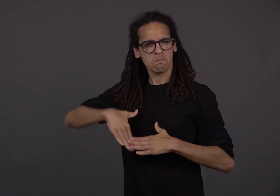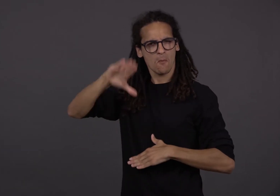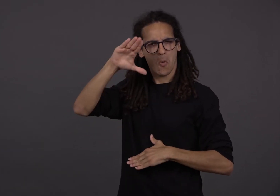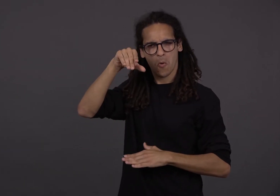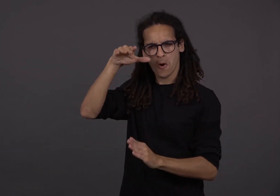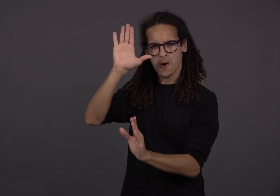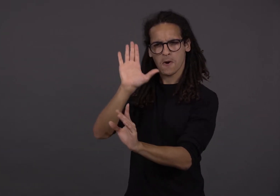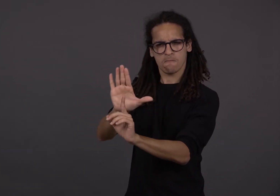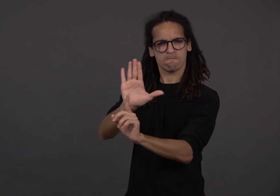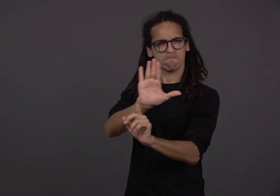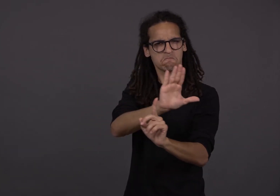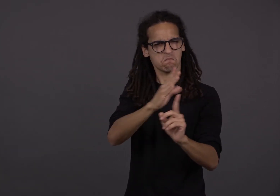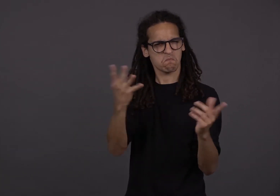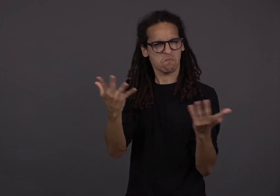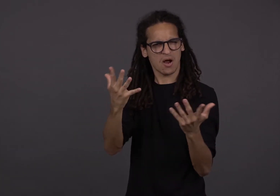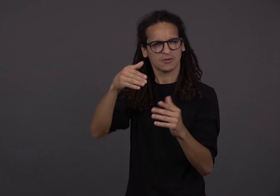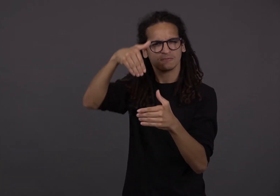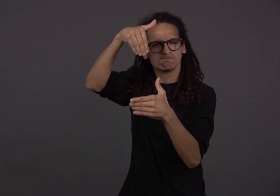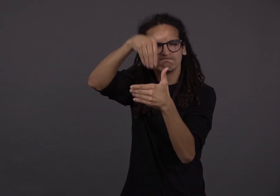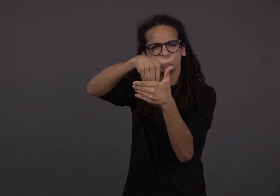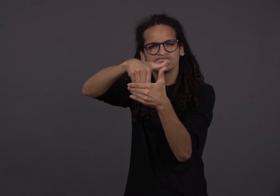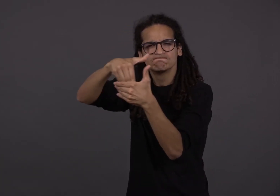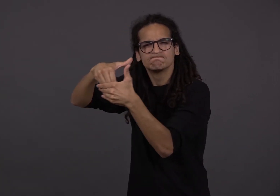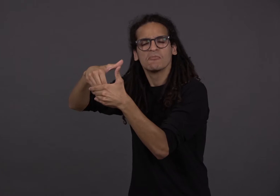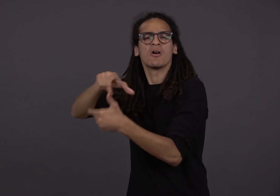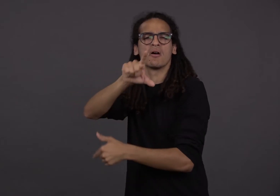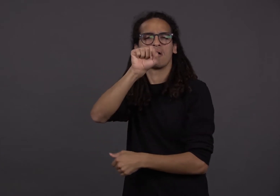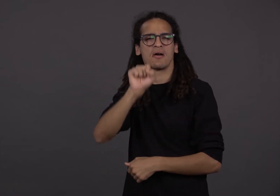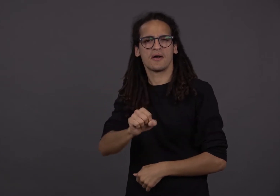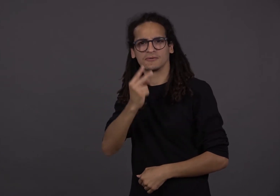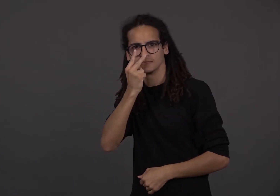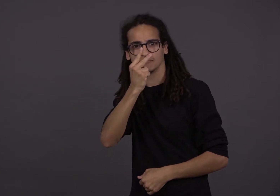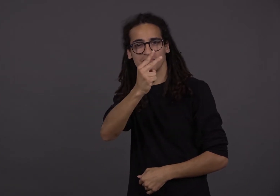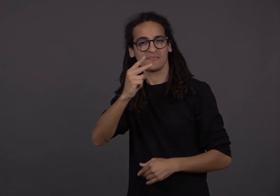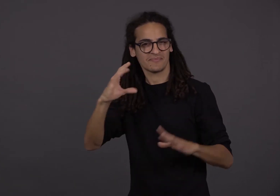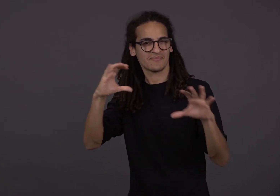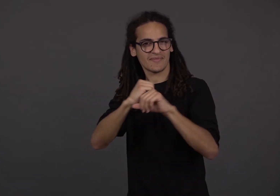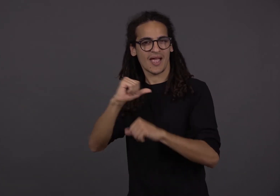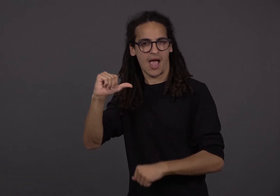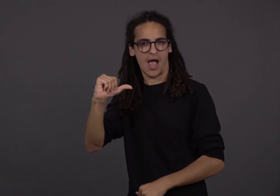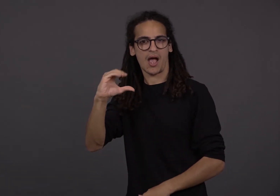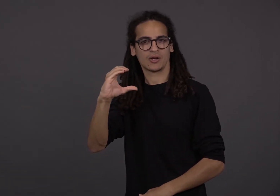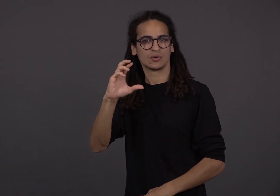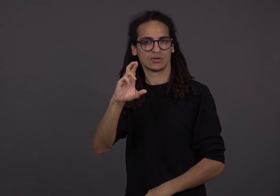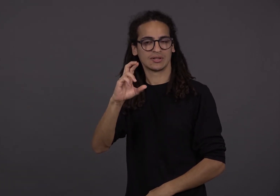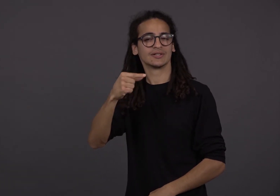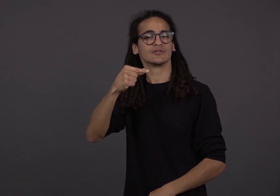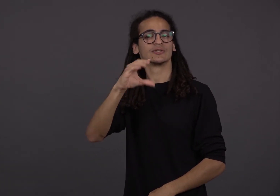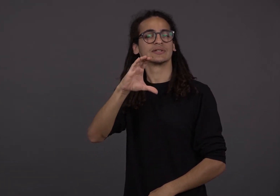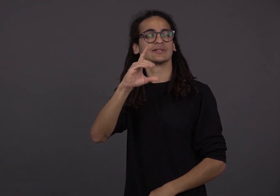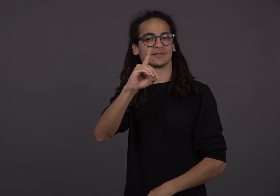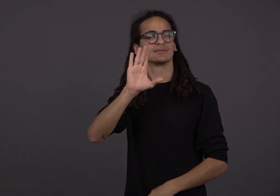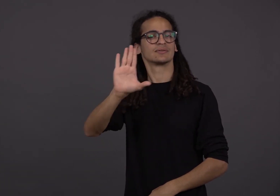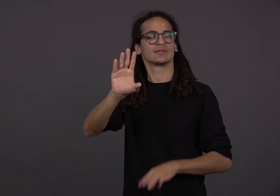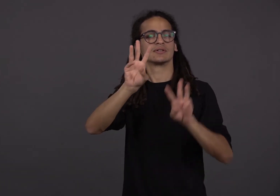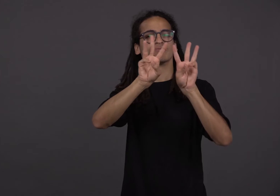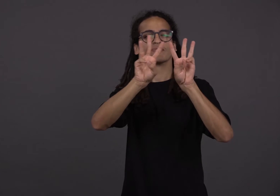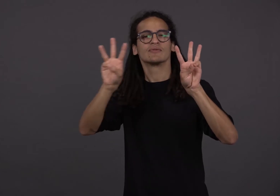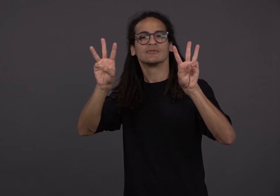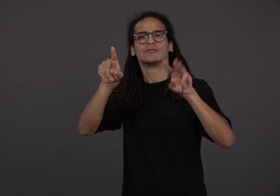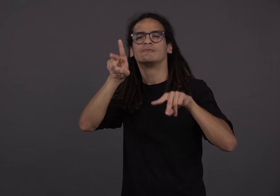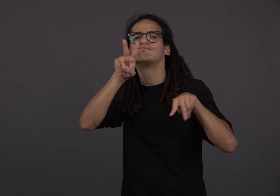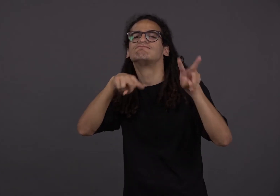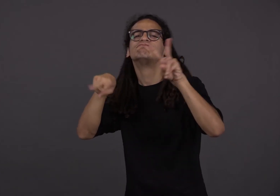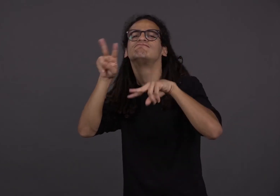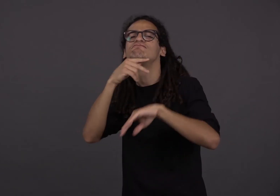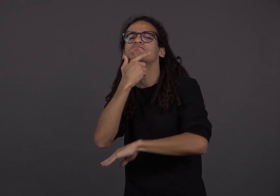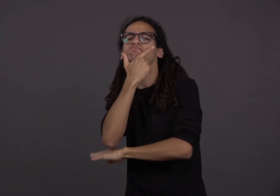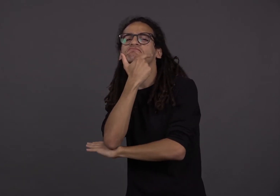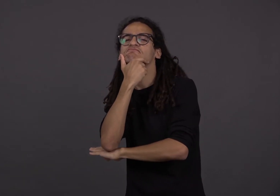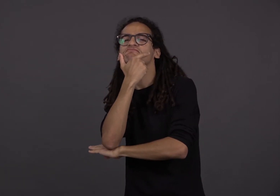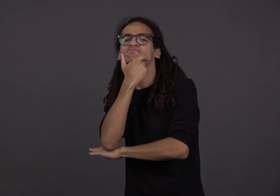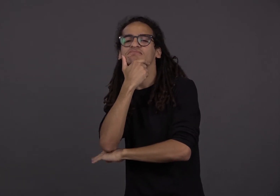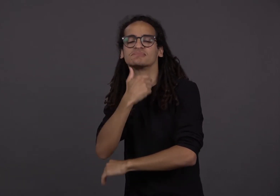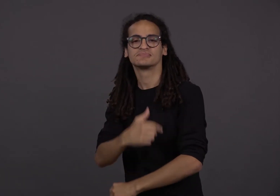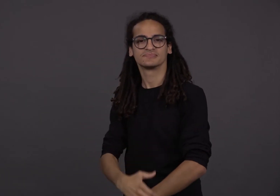Additional details on each innovation can be found on ACR GCD’s website.